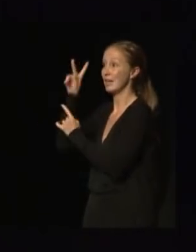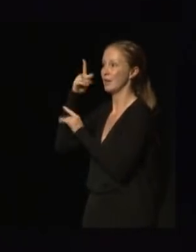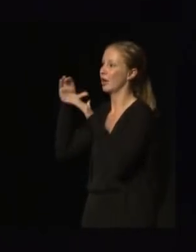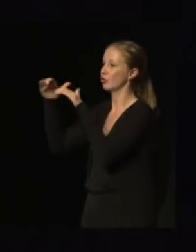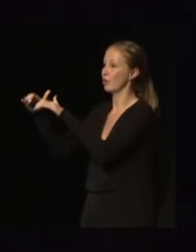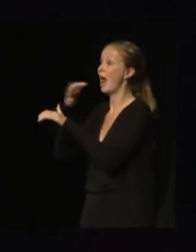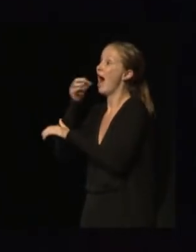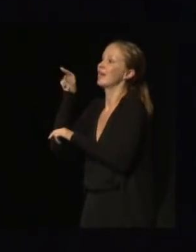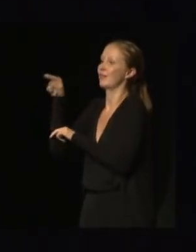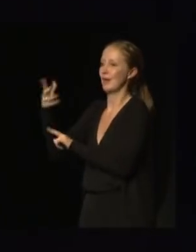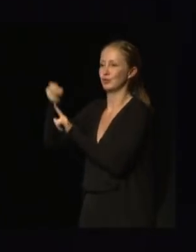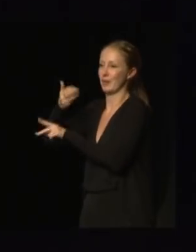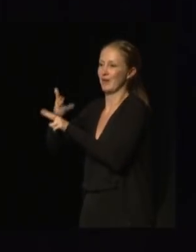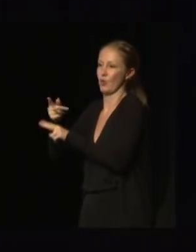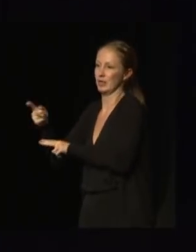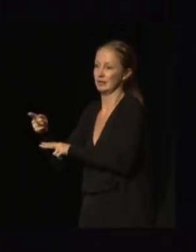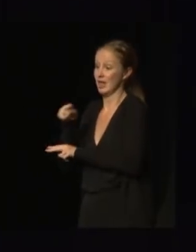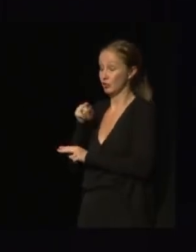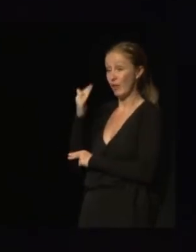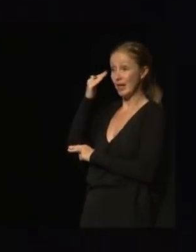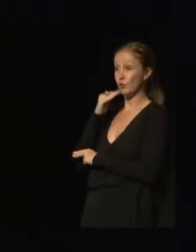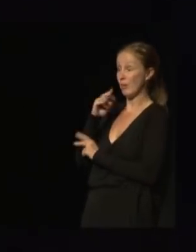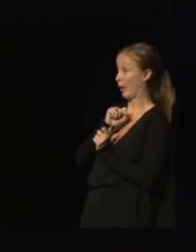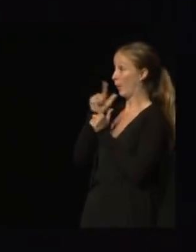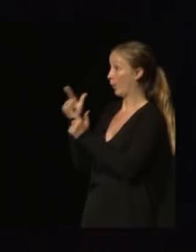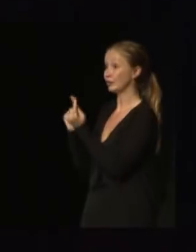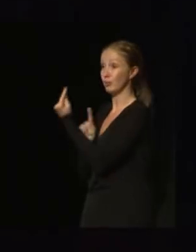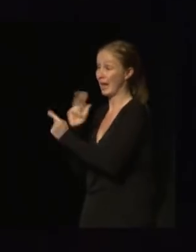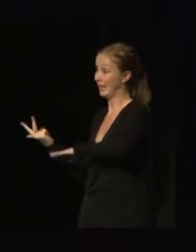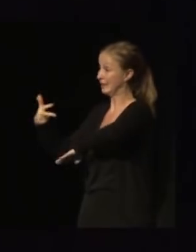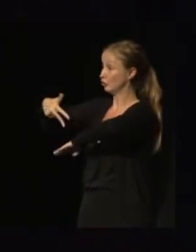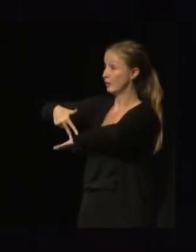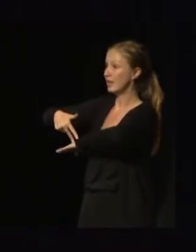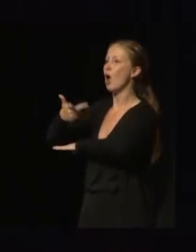And Christabel Pankhurst went to a political meeting, stood up in the middle, and said, "What about votes for women?"